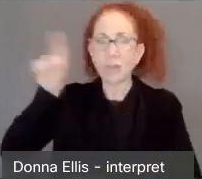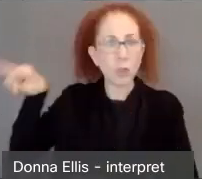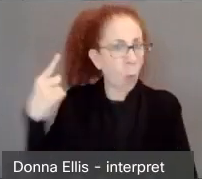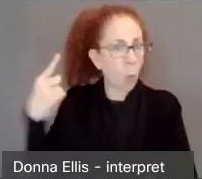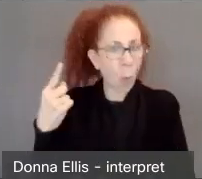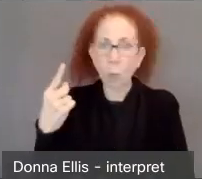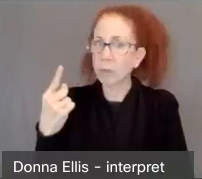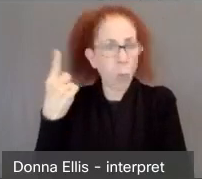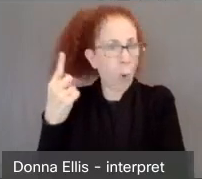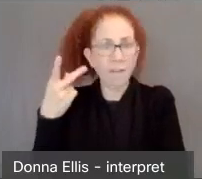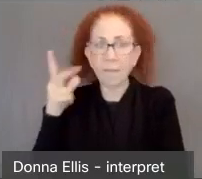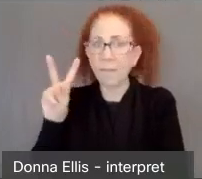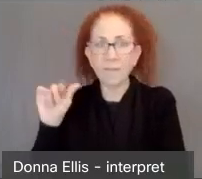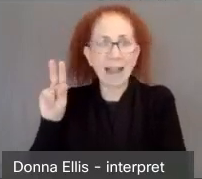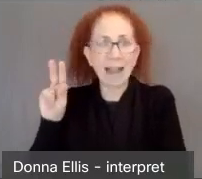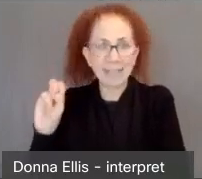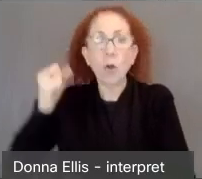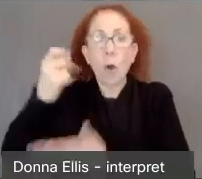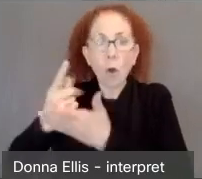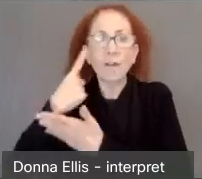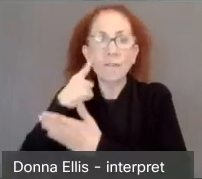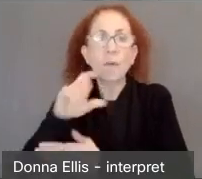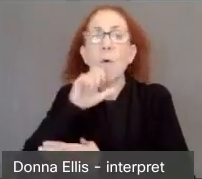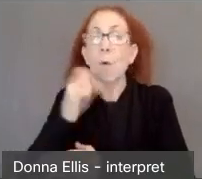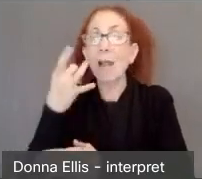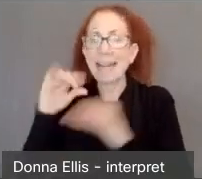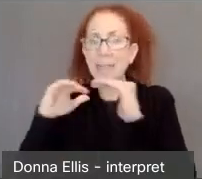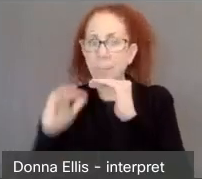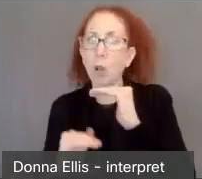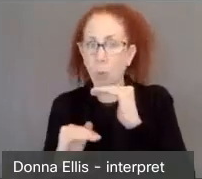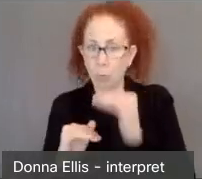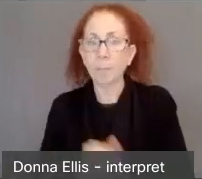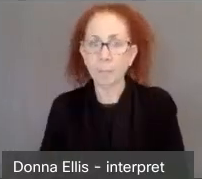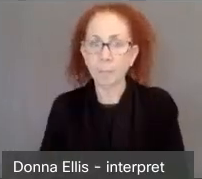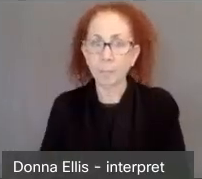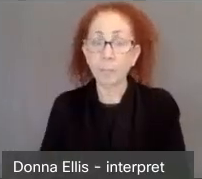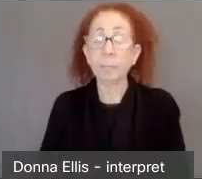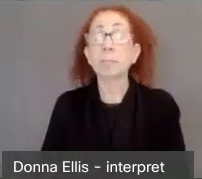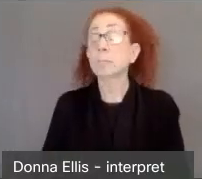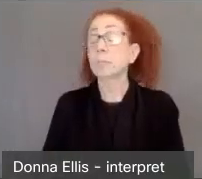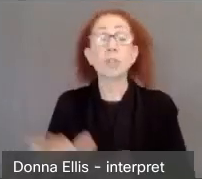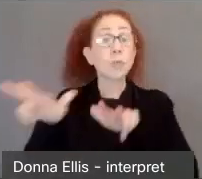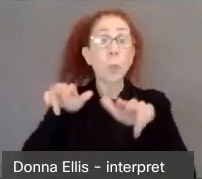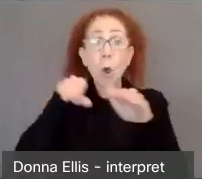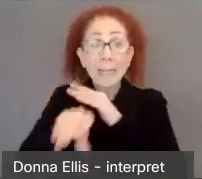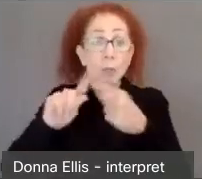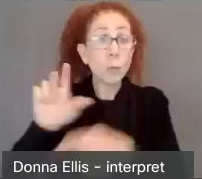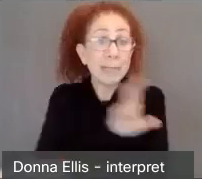authorized for people under the age of 18. While walk-ups to our clinics are available, we strongly